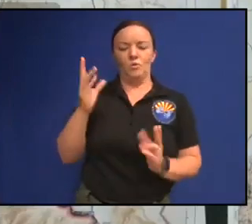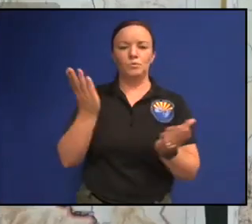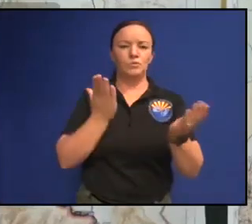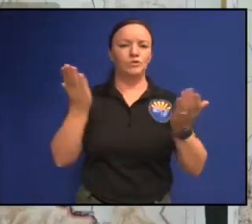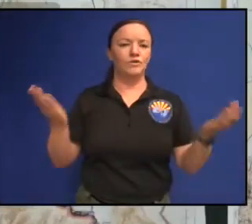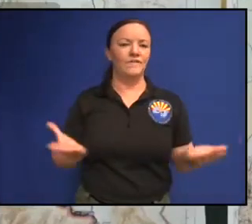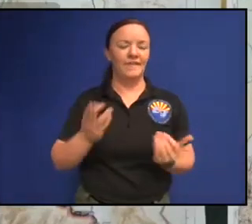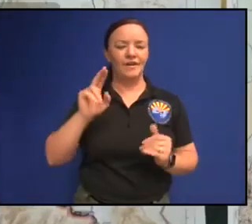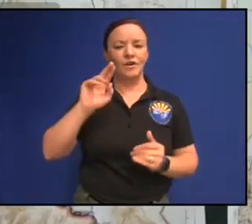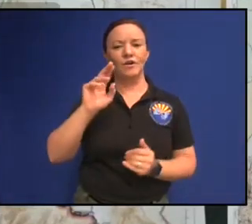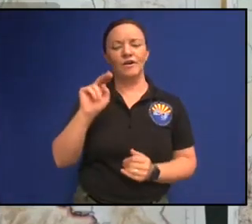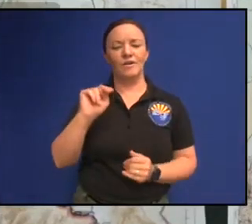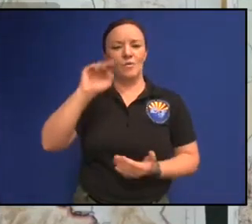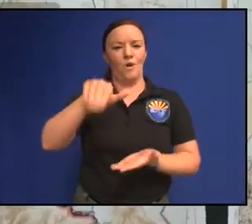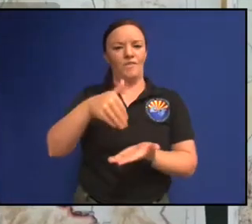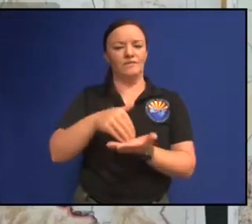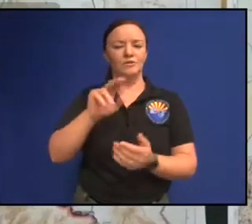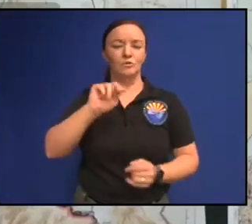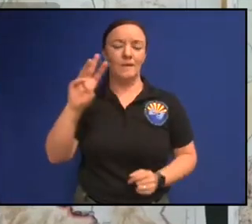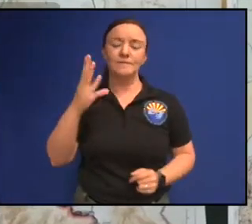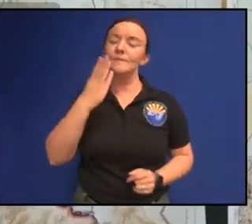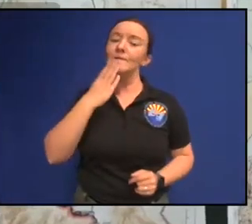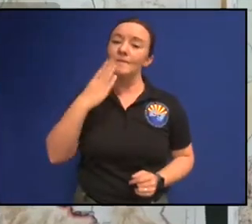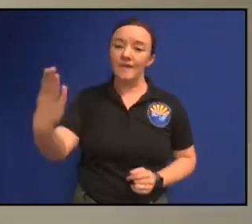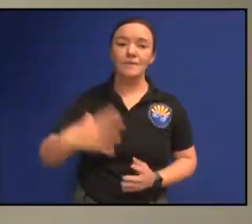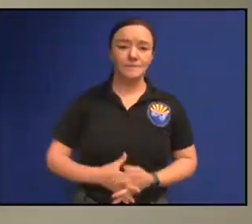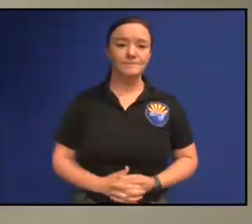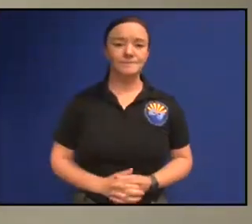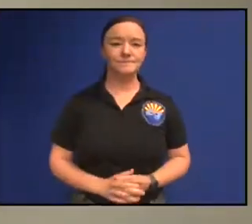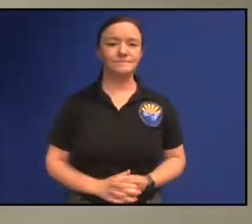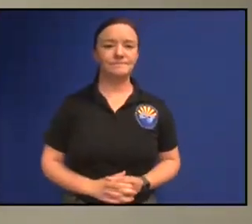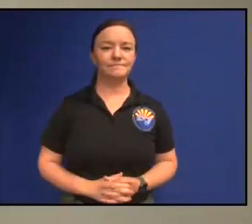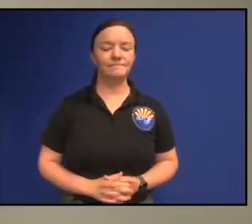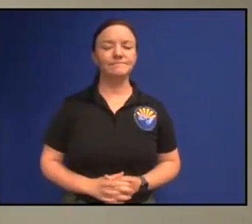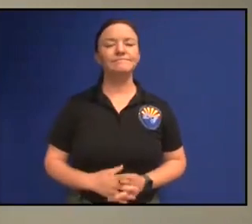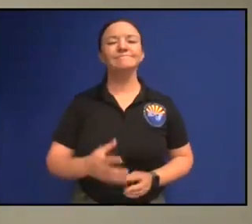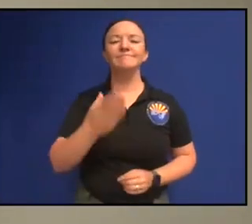AND THANK YOU. THANKS, JOHN. APPRECIATE THAT.